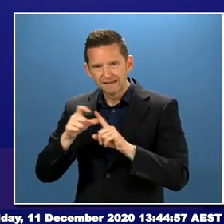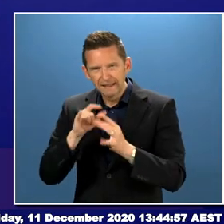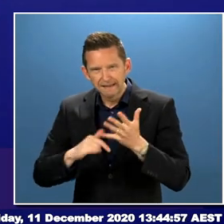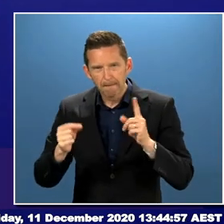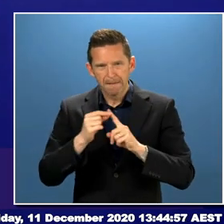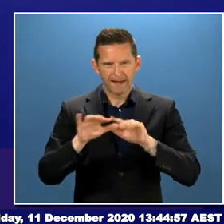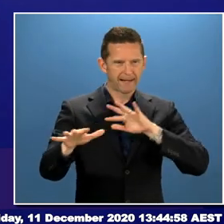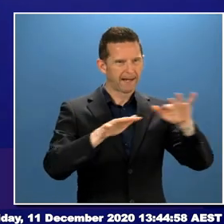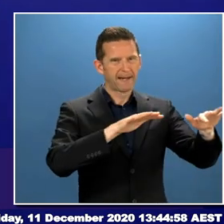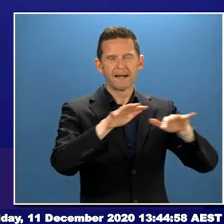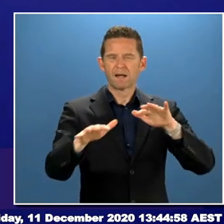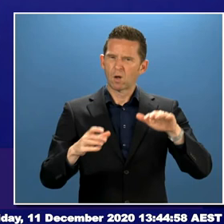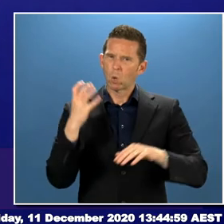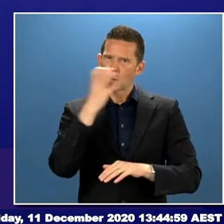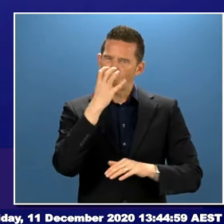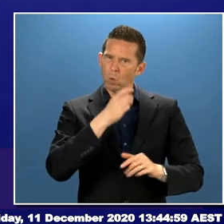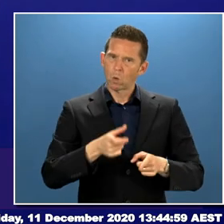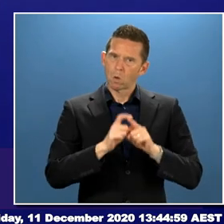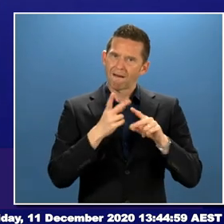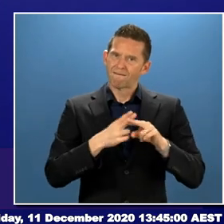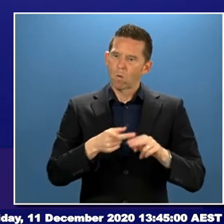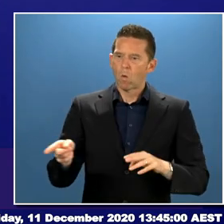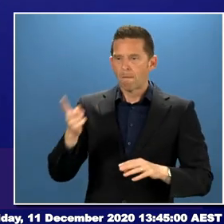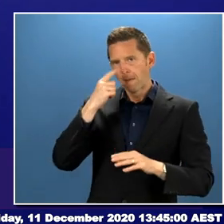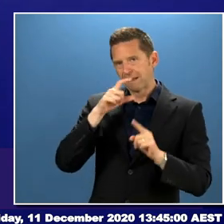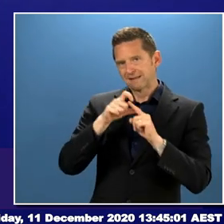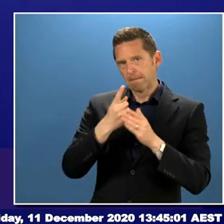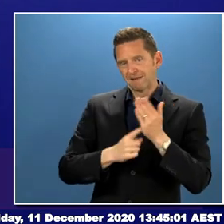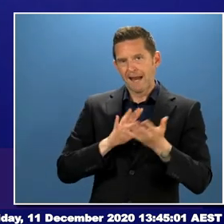difficulty people with disability have in navigating those systems.